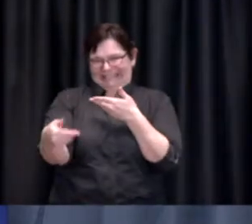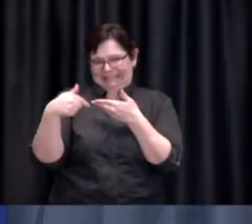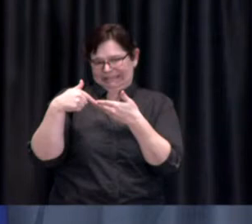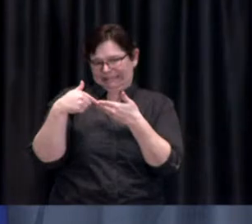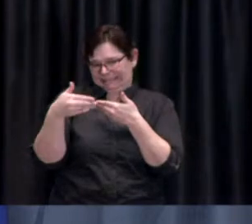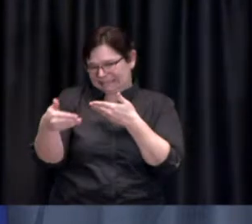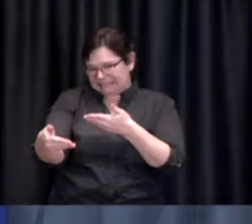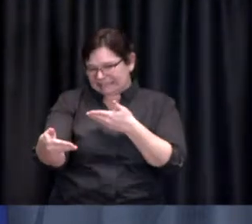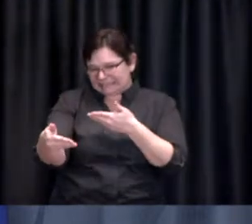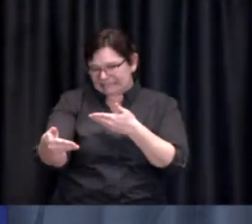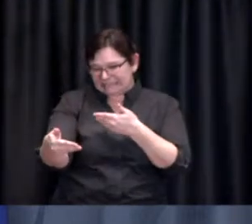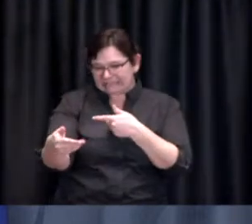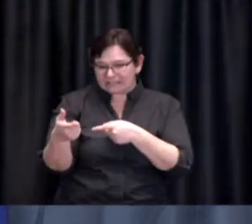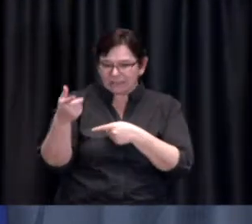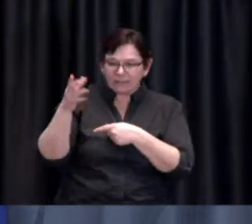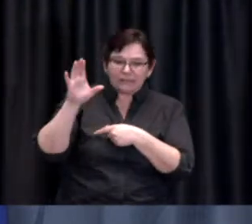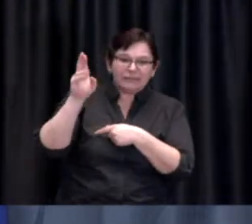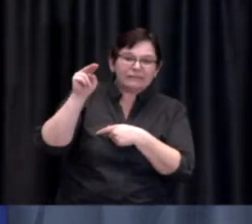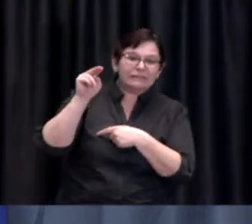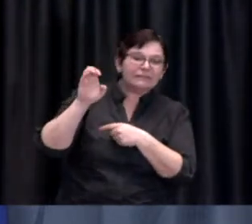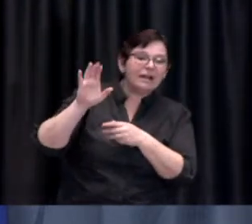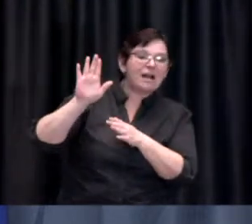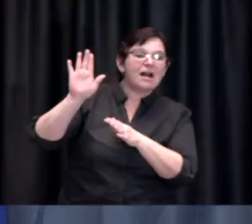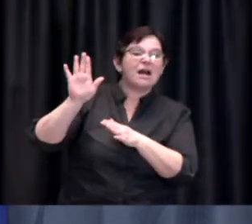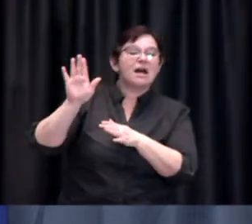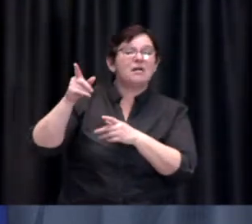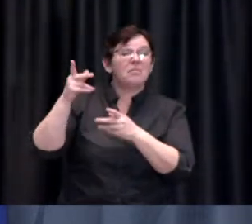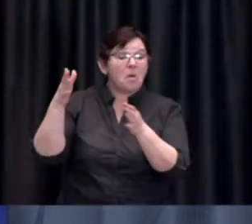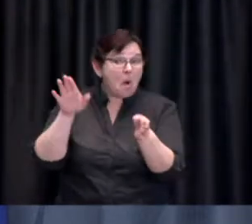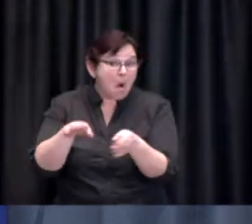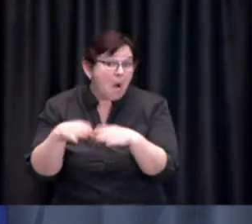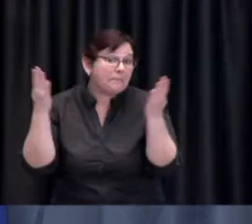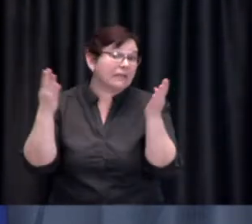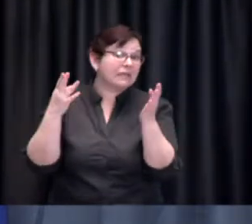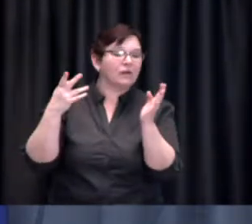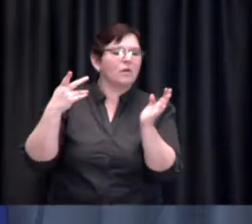will be something that we can do safely until we get much closer and